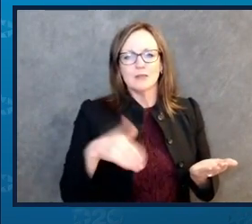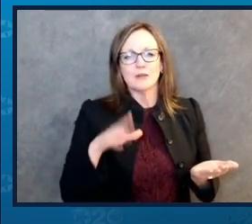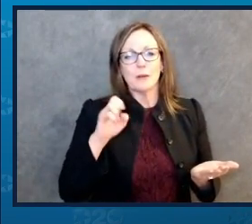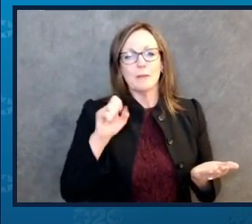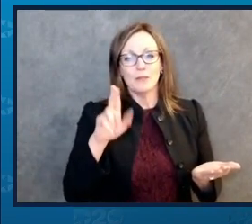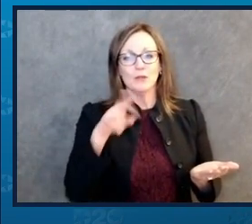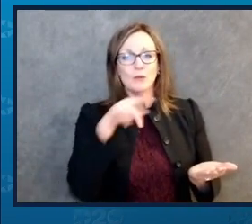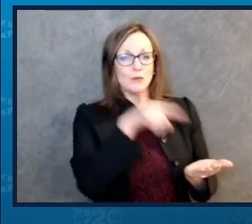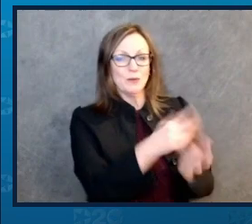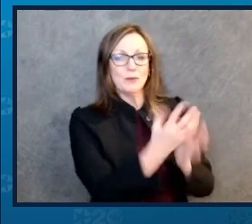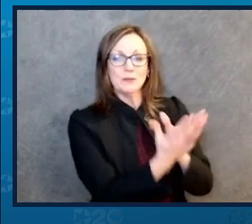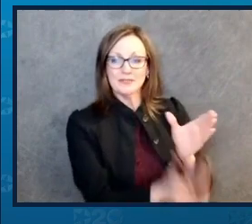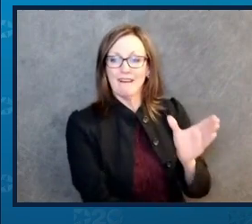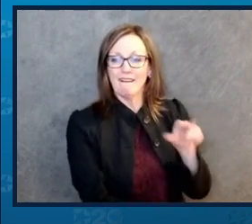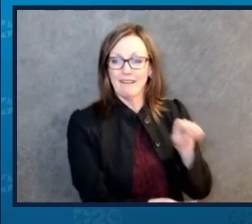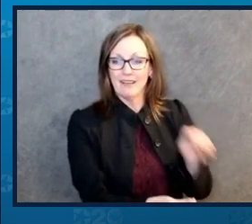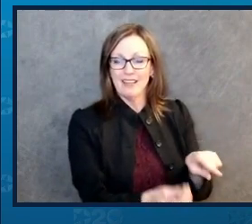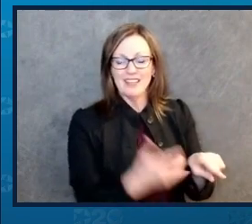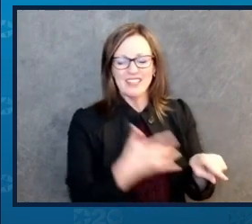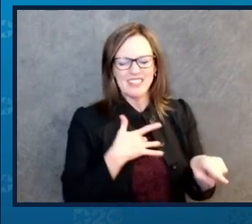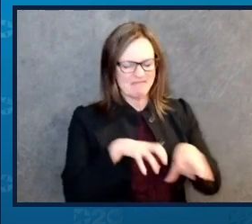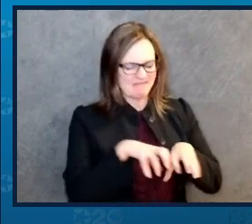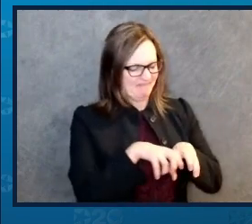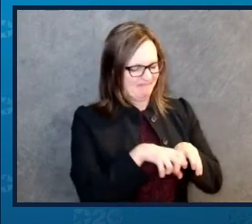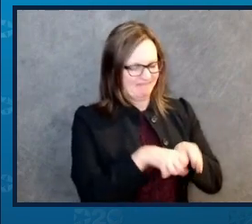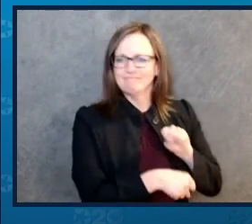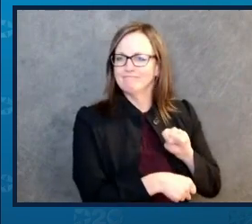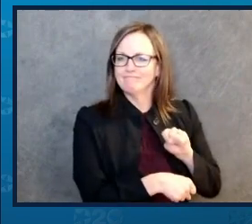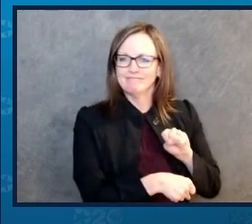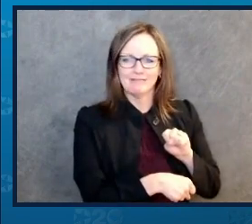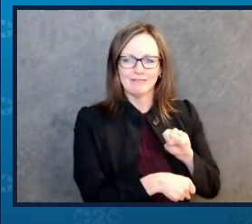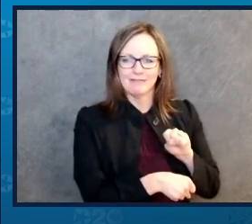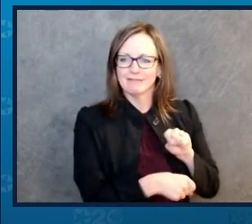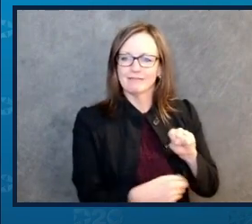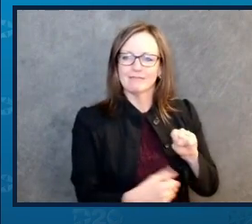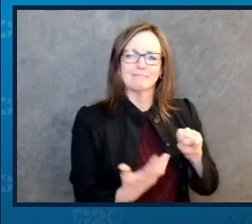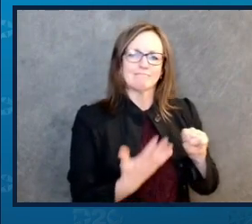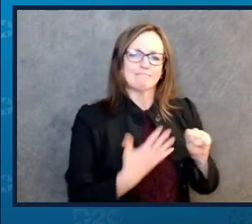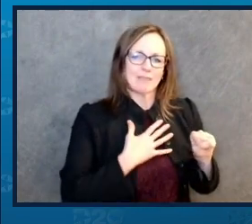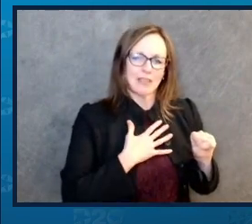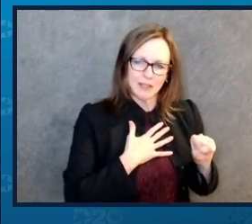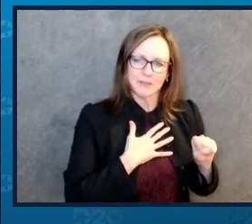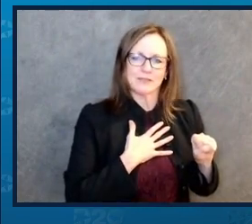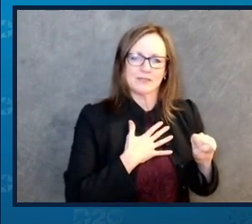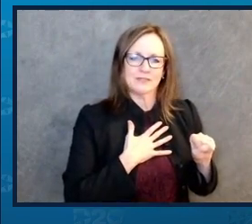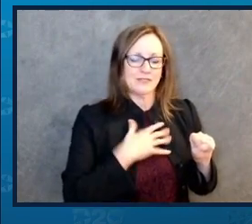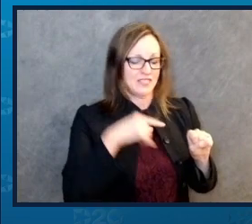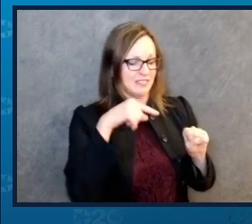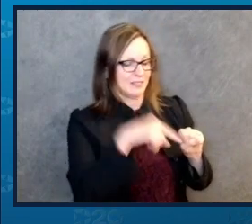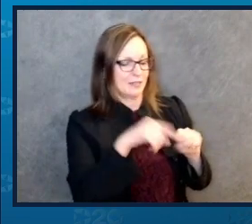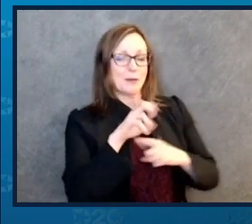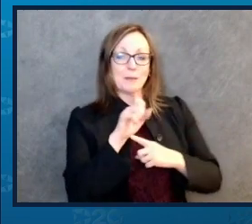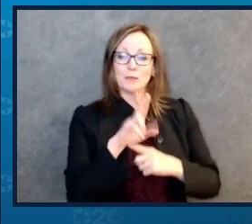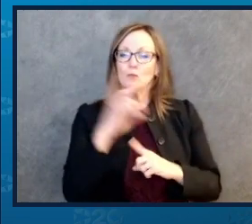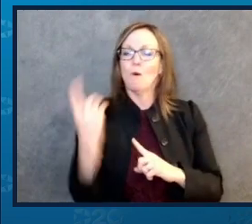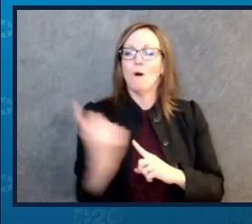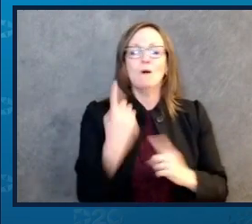LOVED. WHAT ALSO MOVED ME, ABOUT JOE, IS THE WORK THAT HE DID AS HE